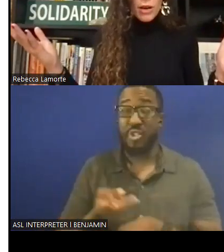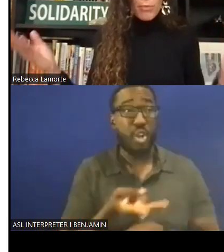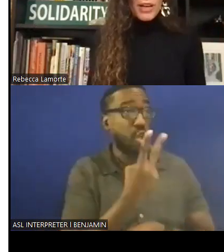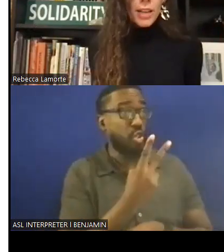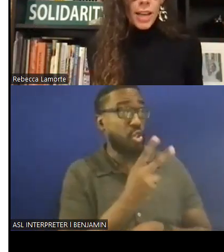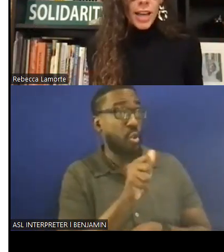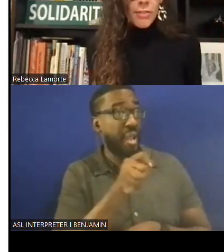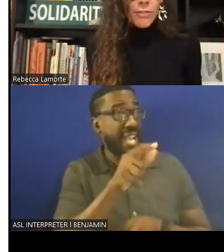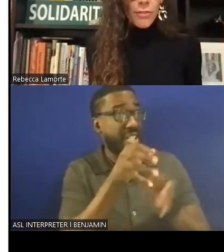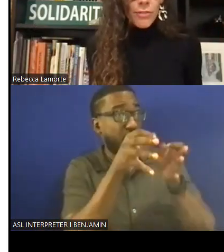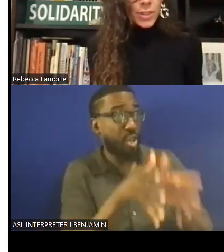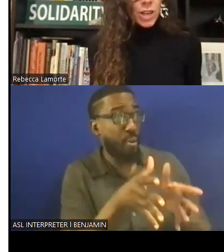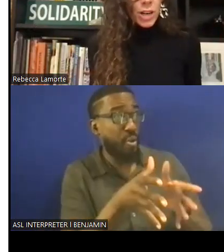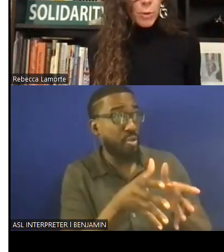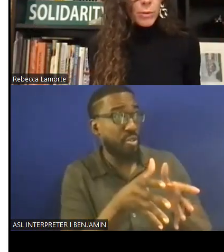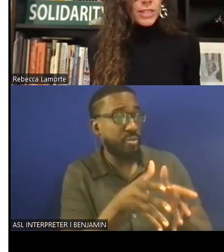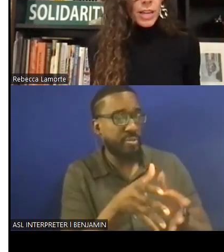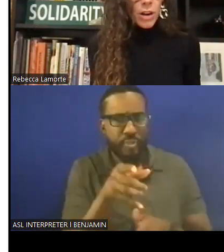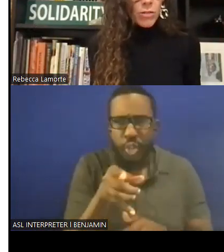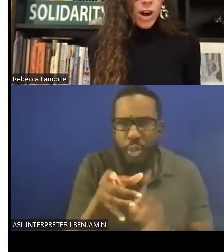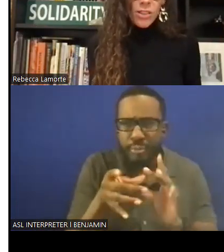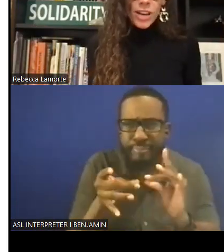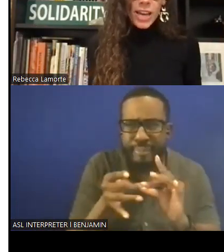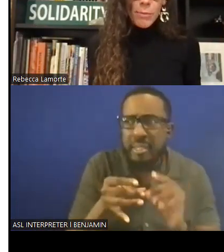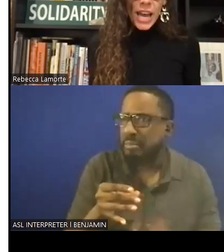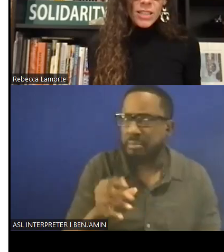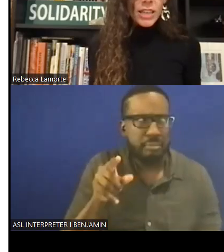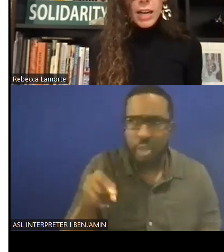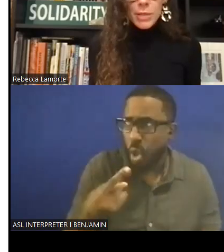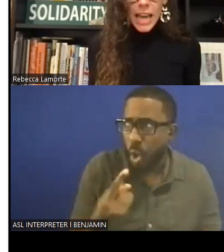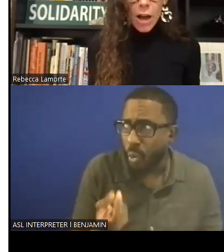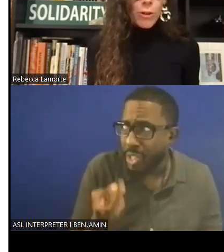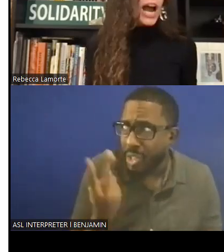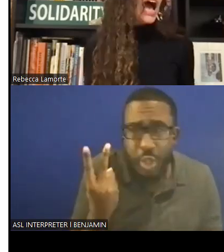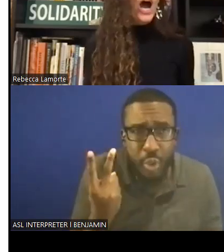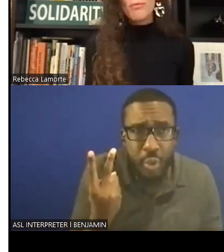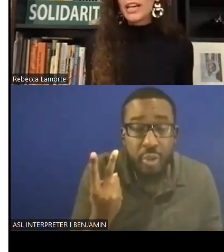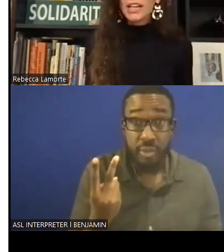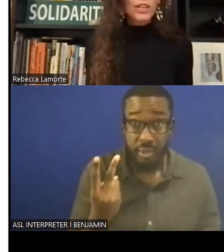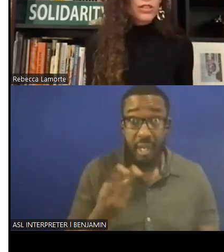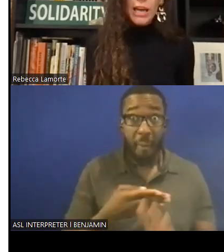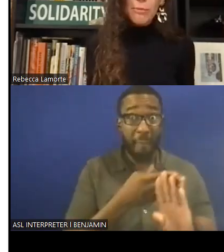But if the starting point was zero for other campaigns leading up to now for how many years of campaigns